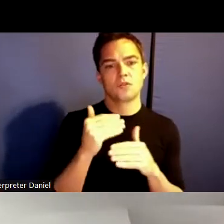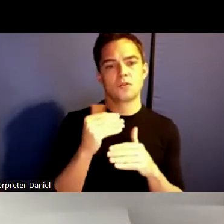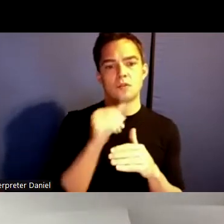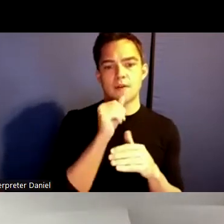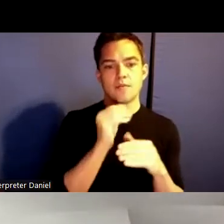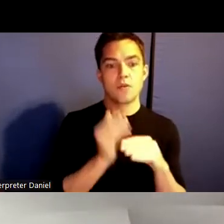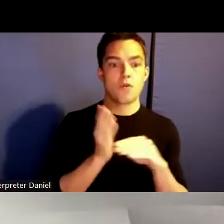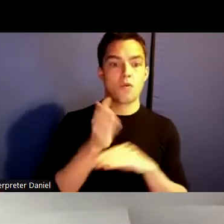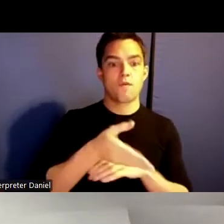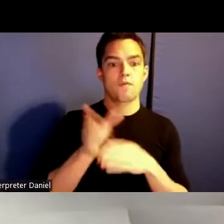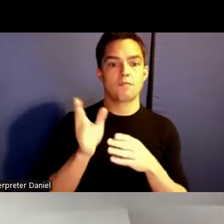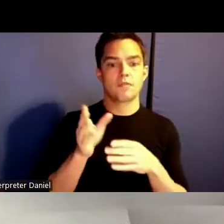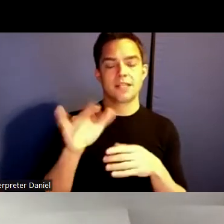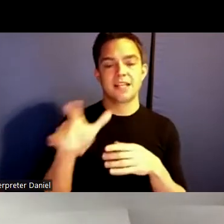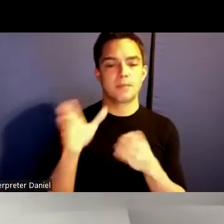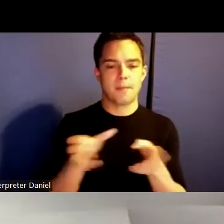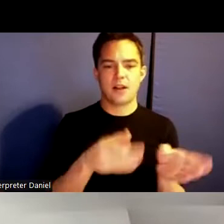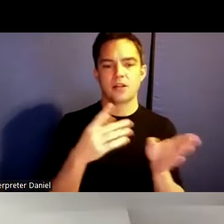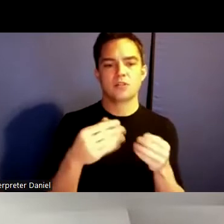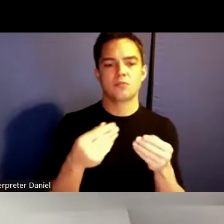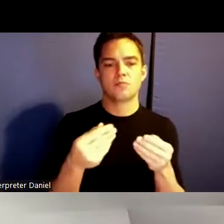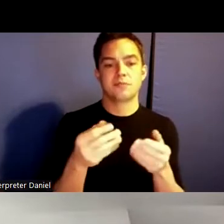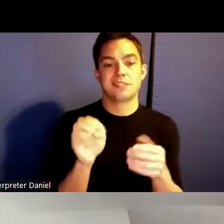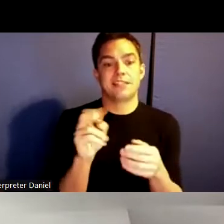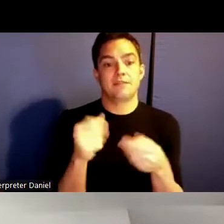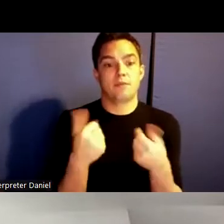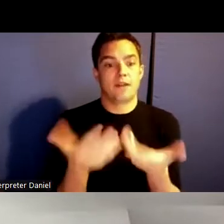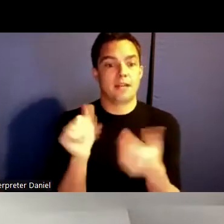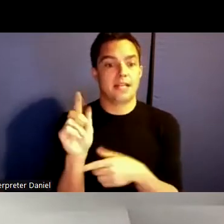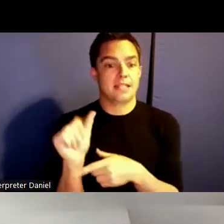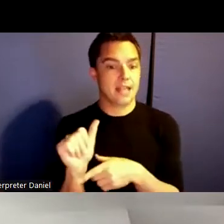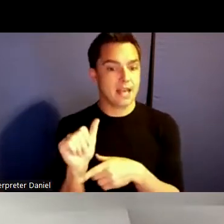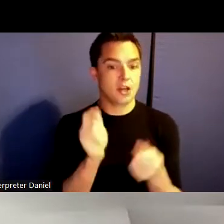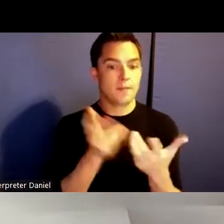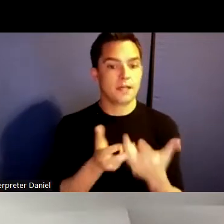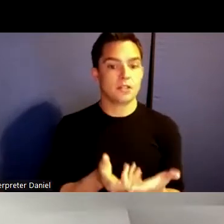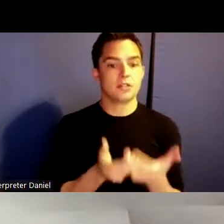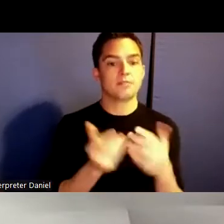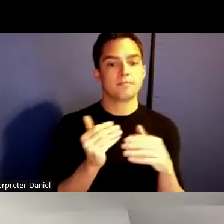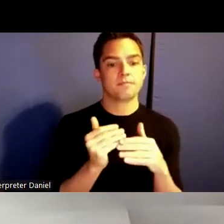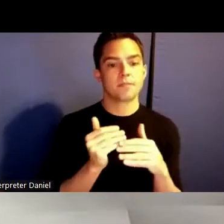even basic ADA accommodations and contains too many professionals. Who are all too